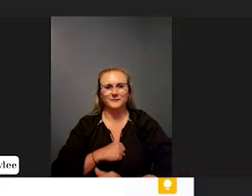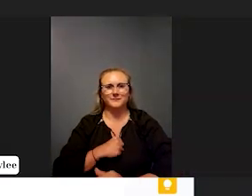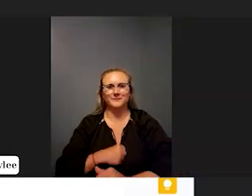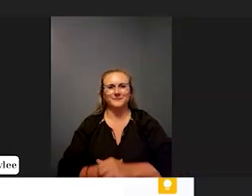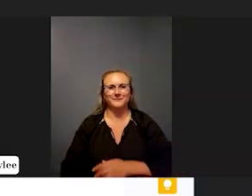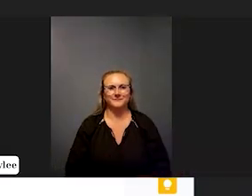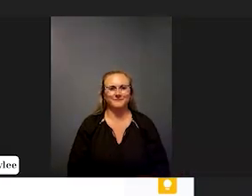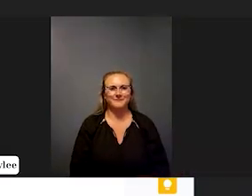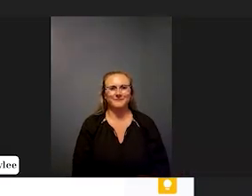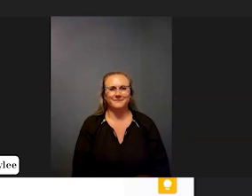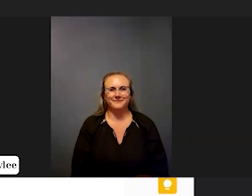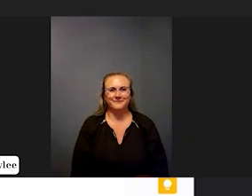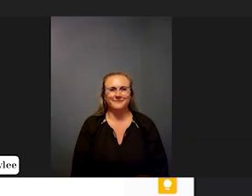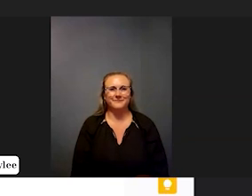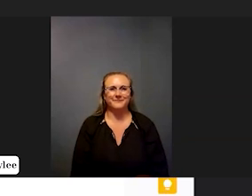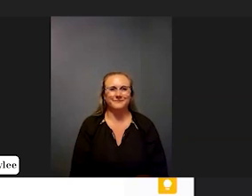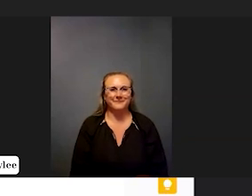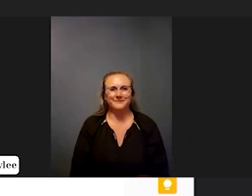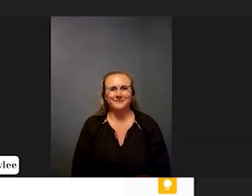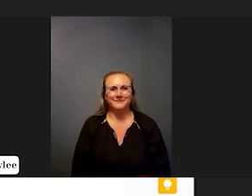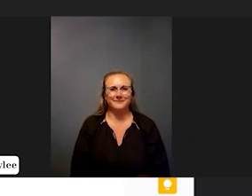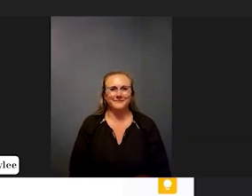I always go hotkey if I can help it.